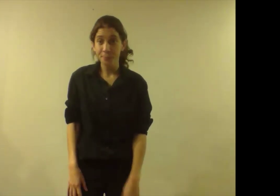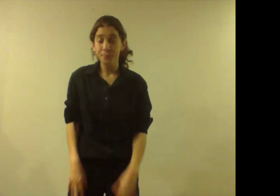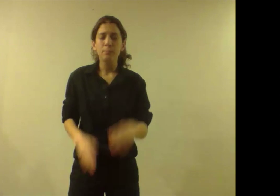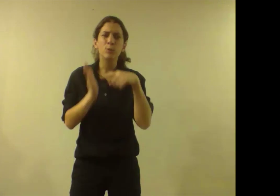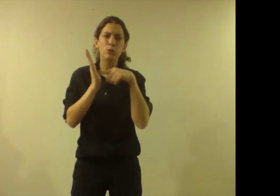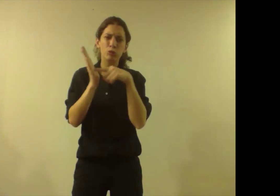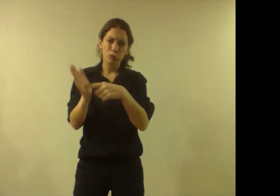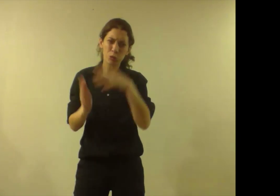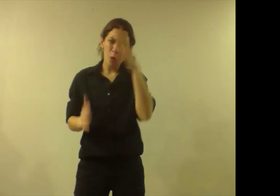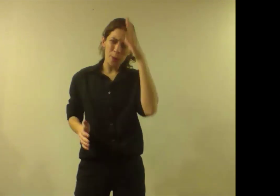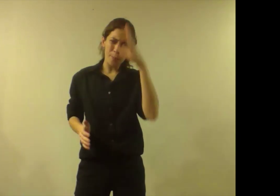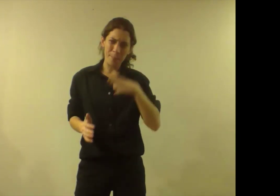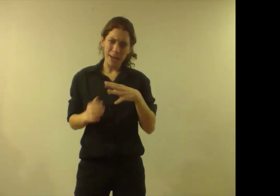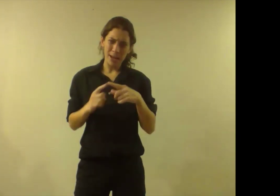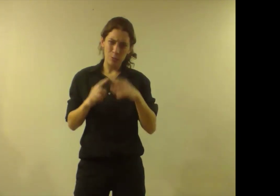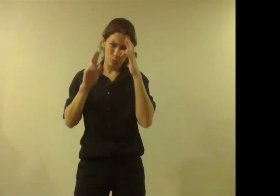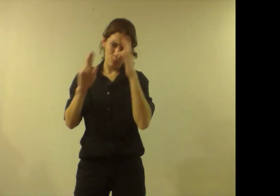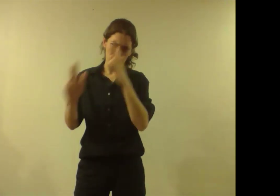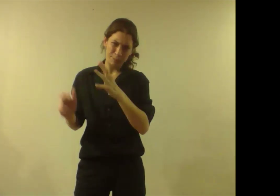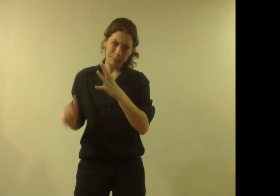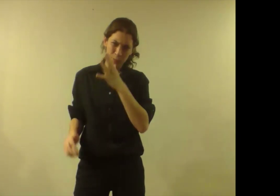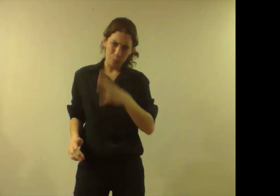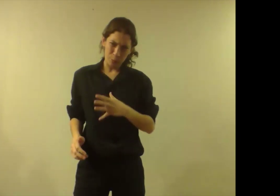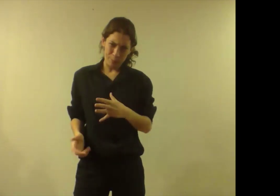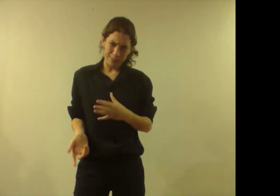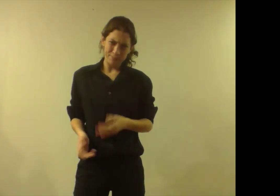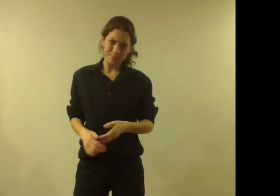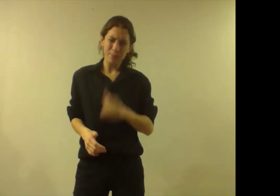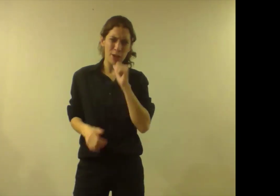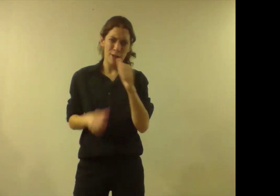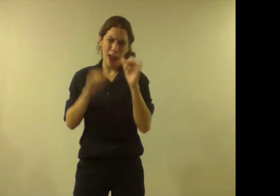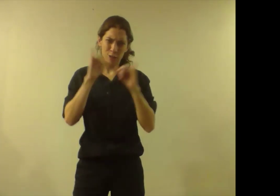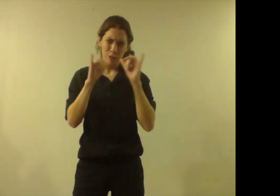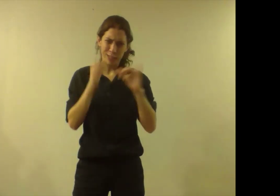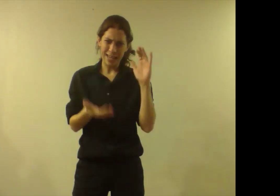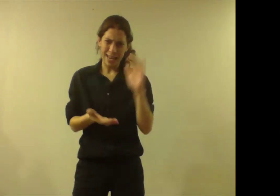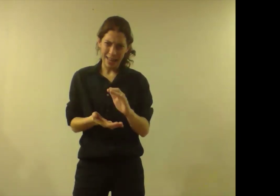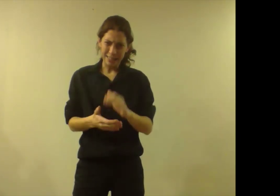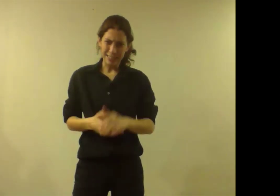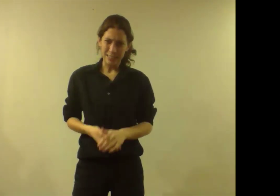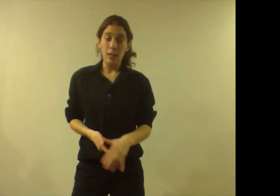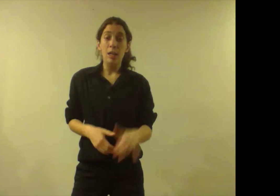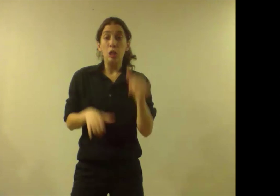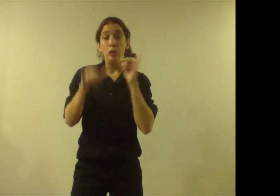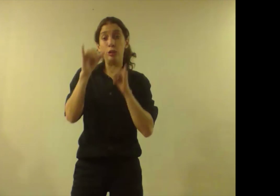Show men how to respect women, not how to drink less.